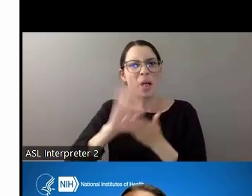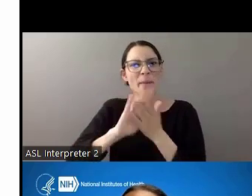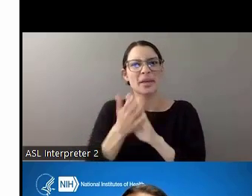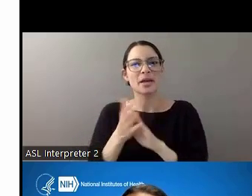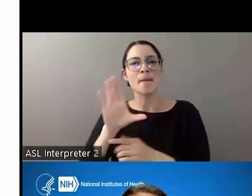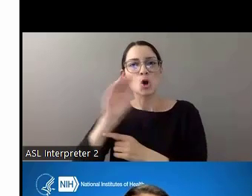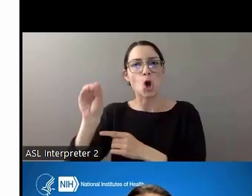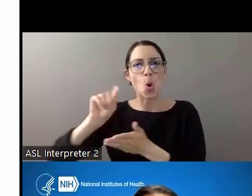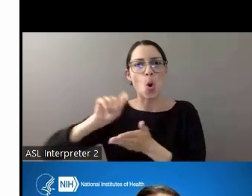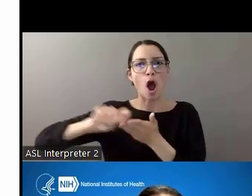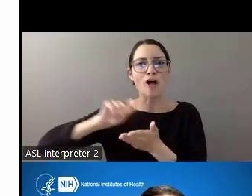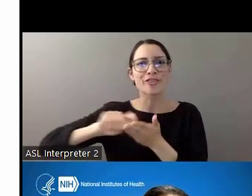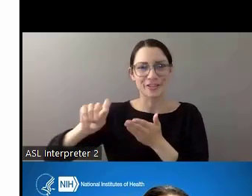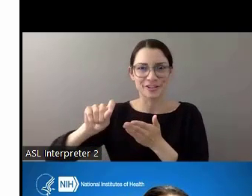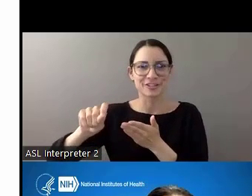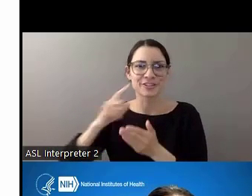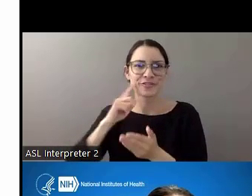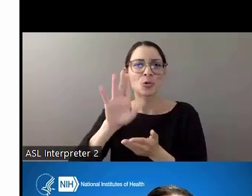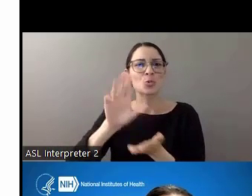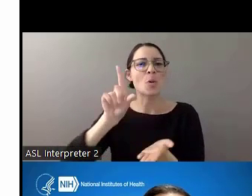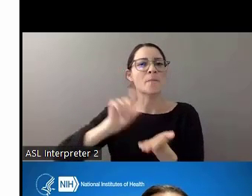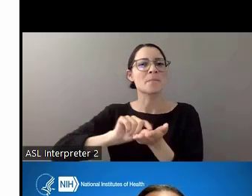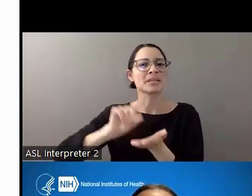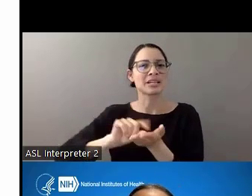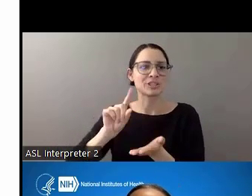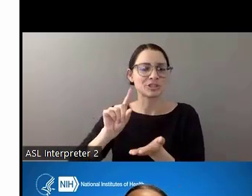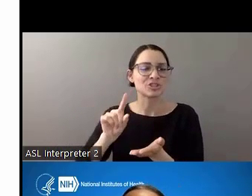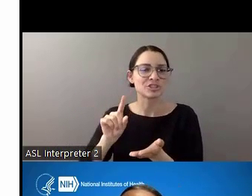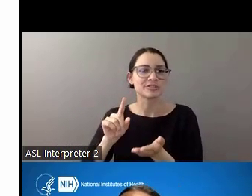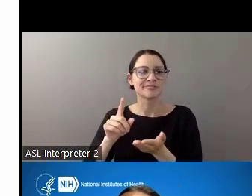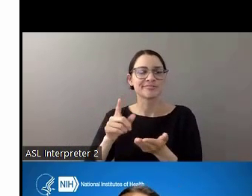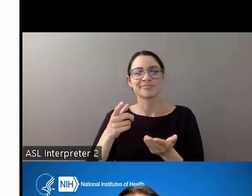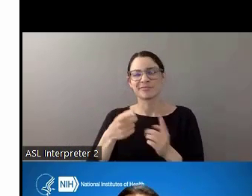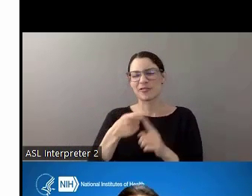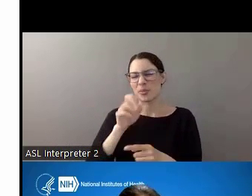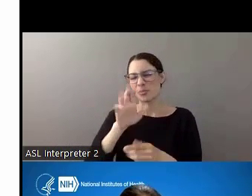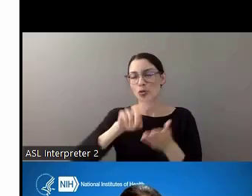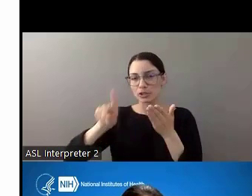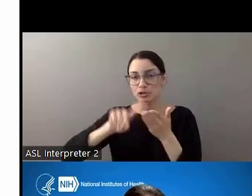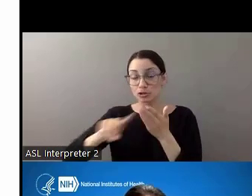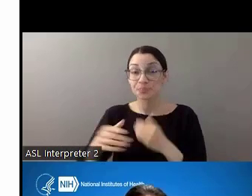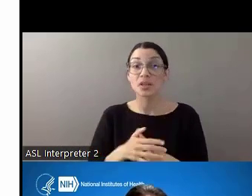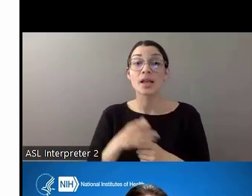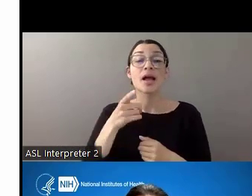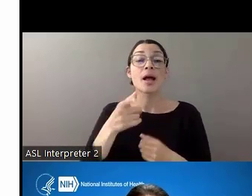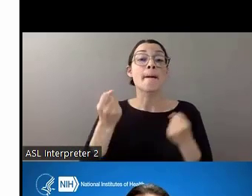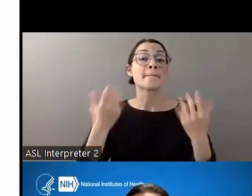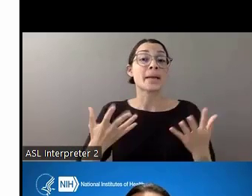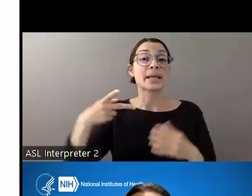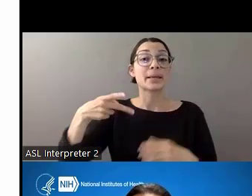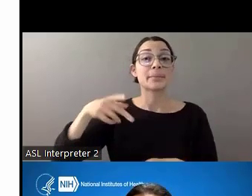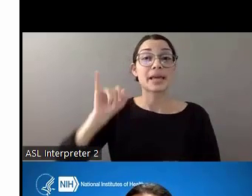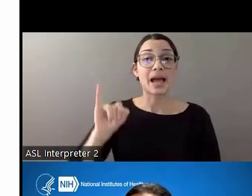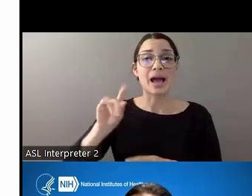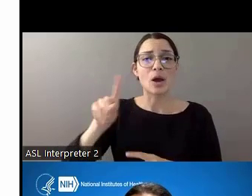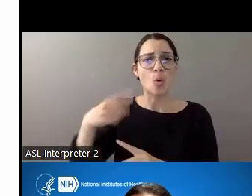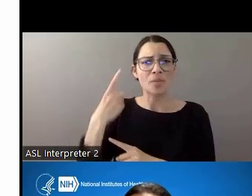that results from your research. Now a lot of PIs just think about the science